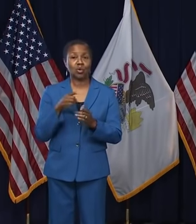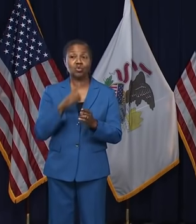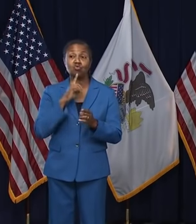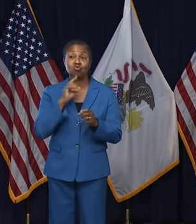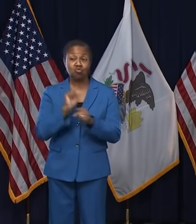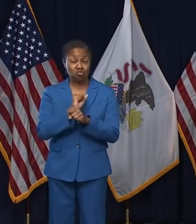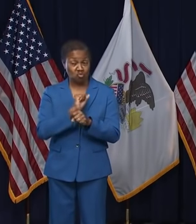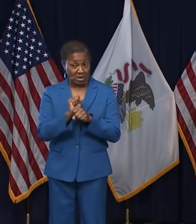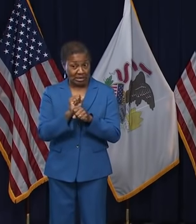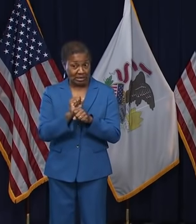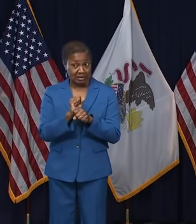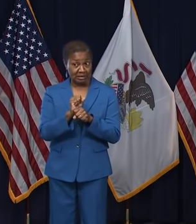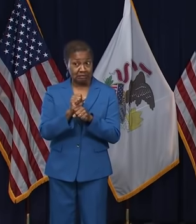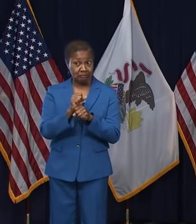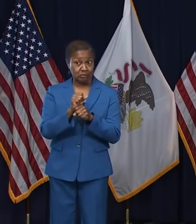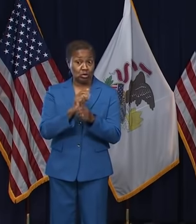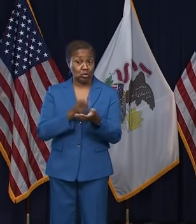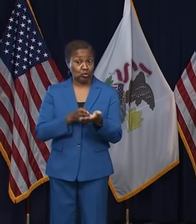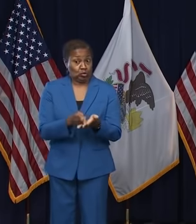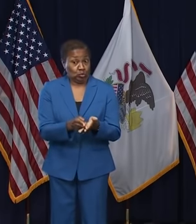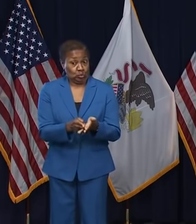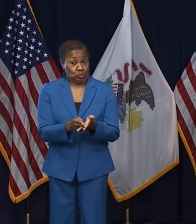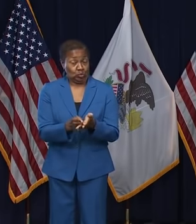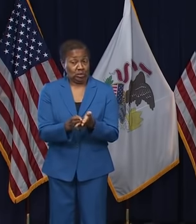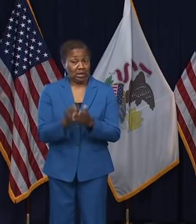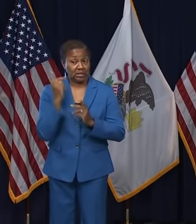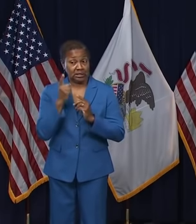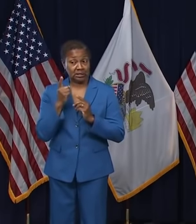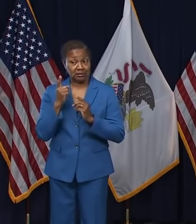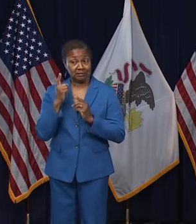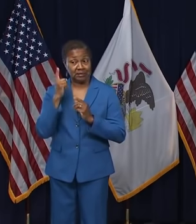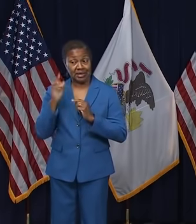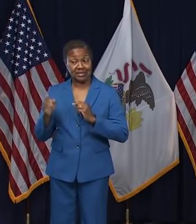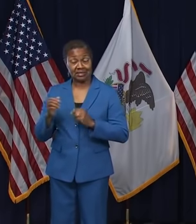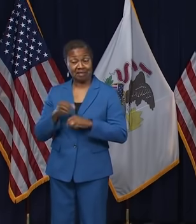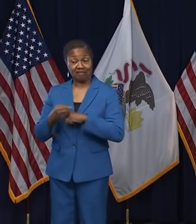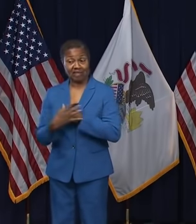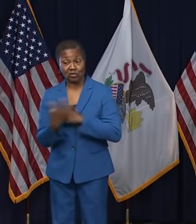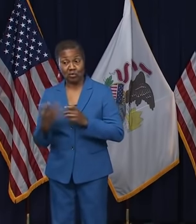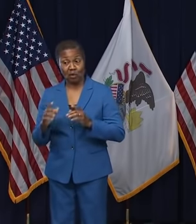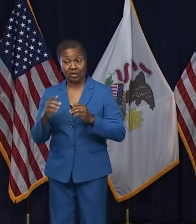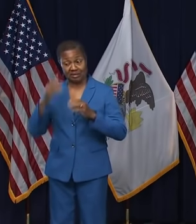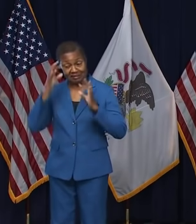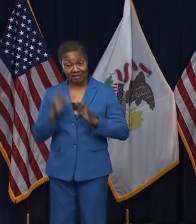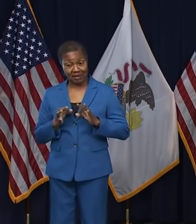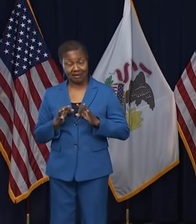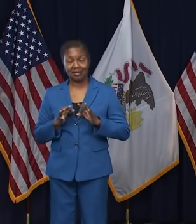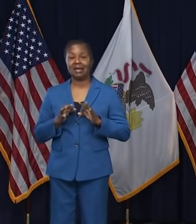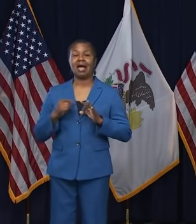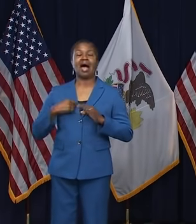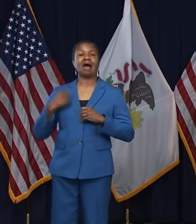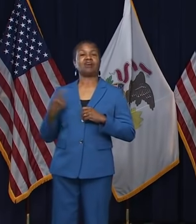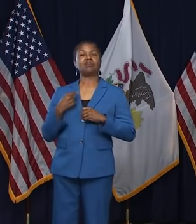him last night then moments later he found this is you were